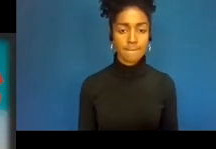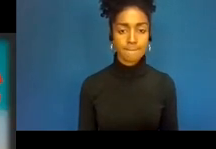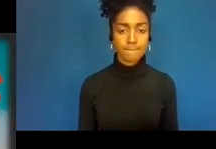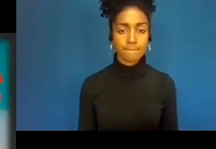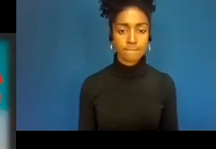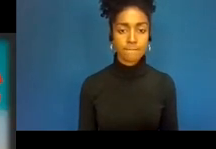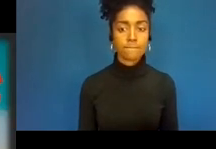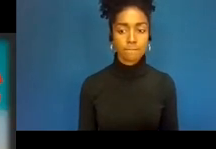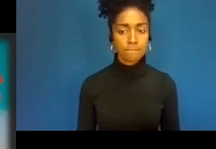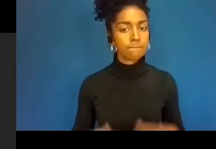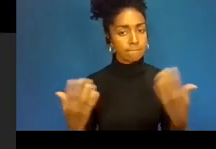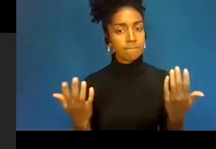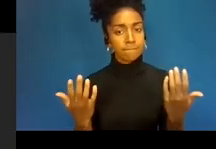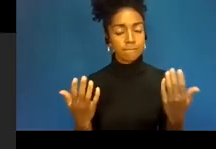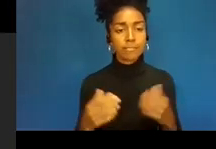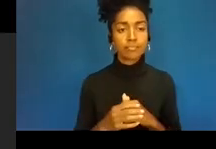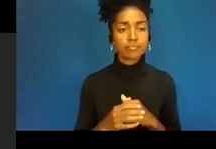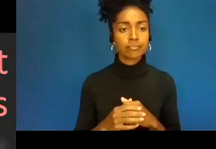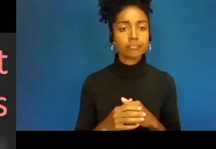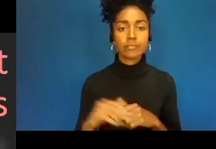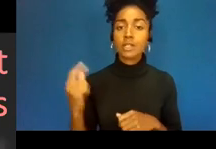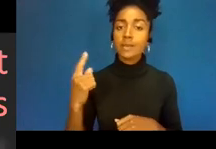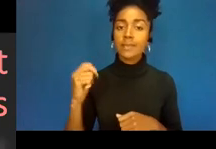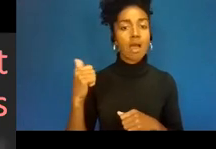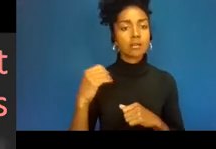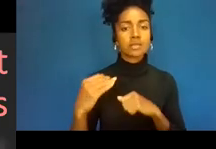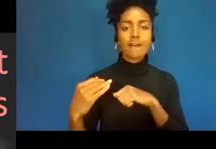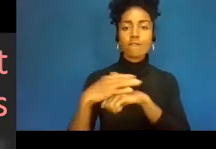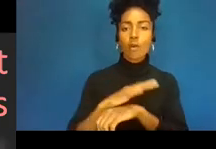So something else informing the frame here-- I went just a little too far, excuse me--